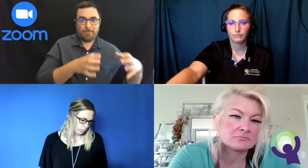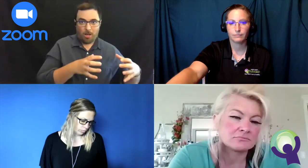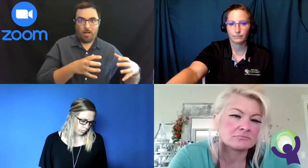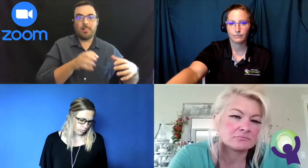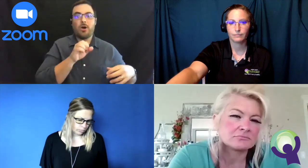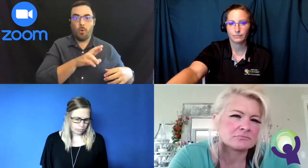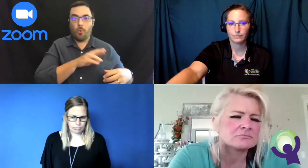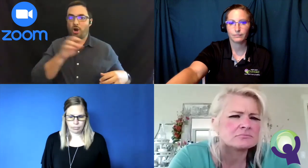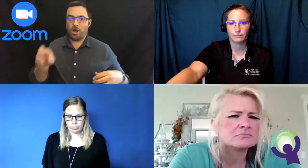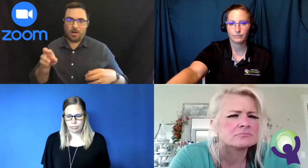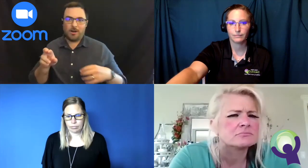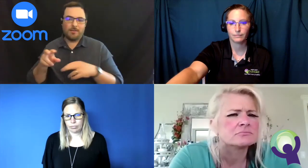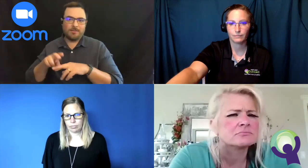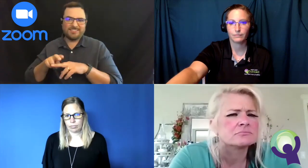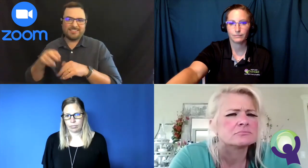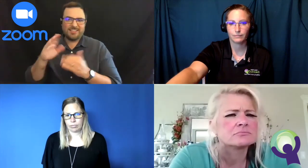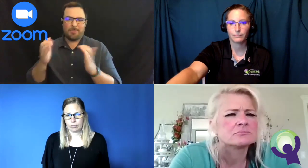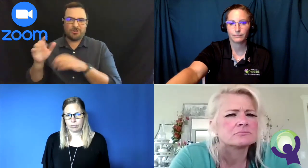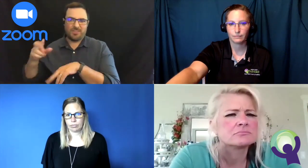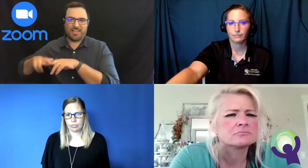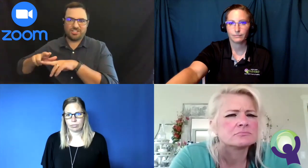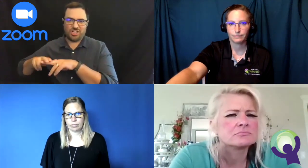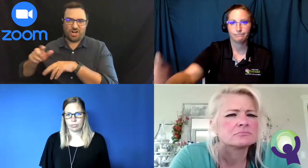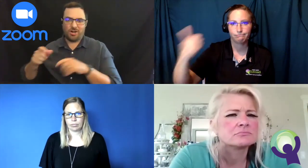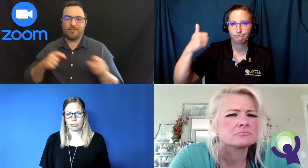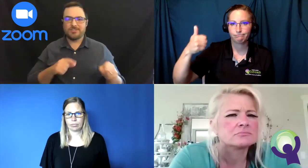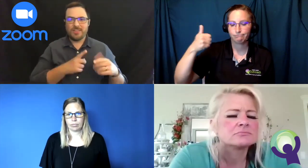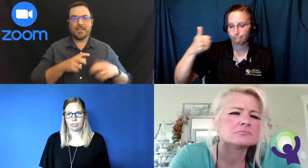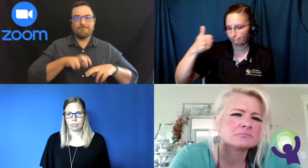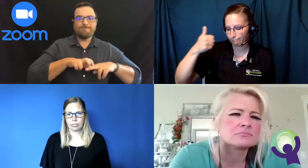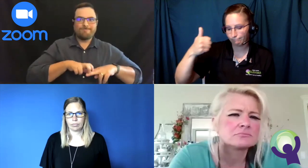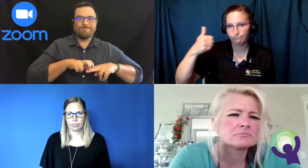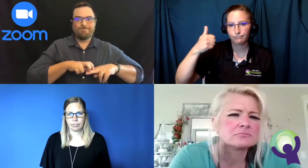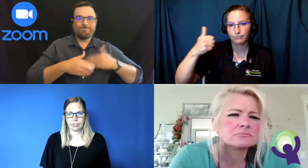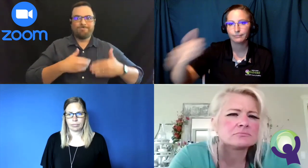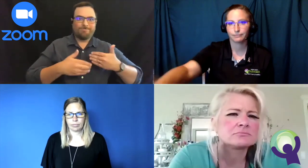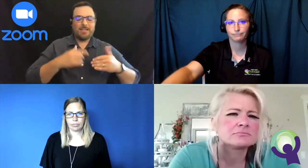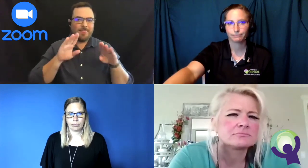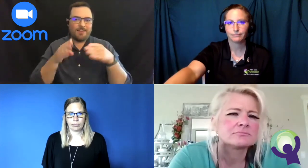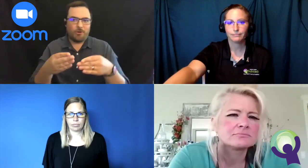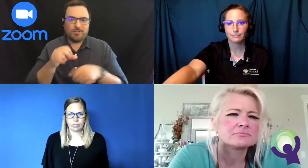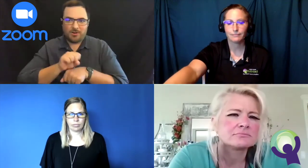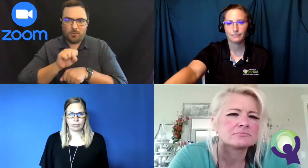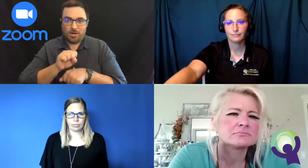while sitting at the desk and focusing on work. So, again for some students that works great.